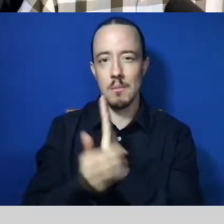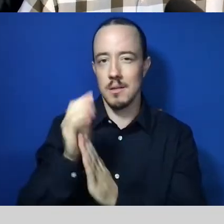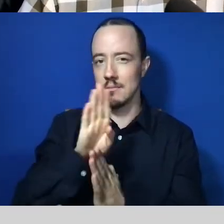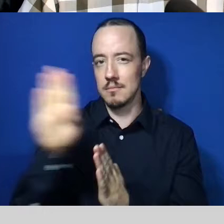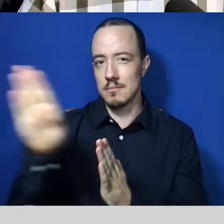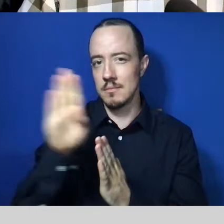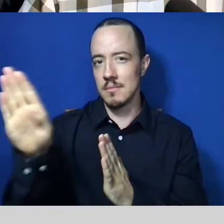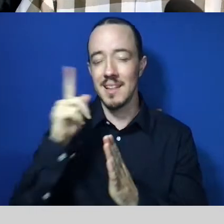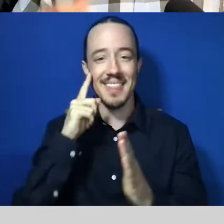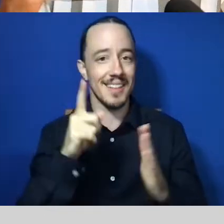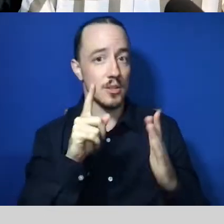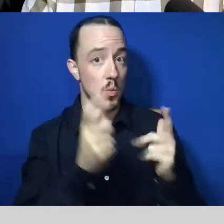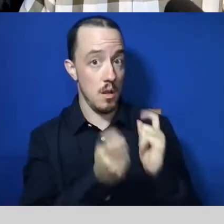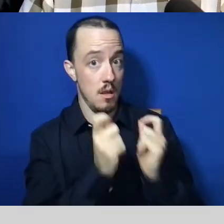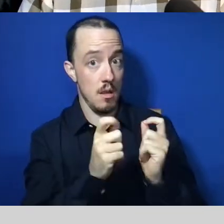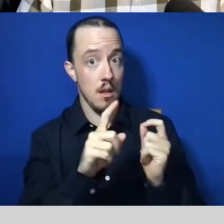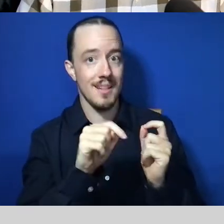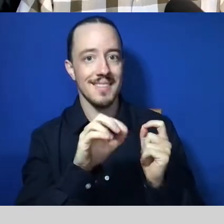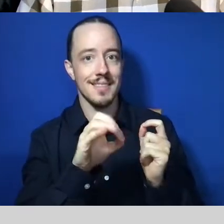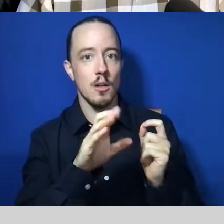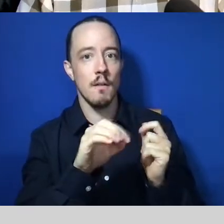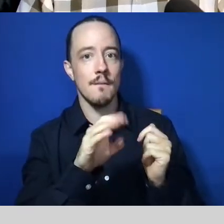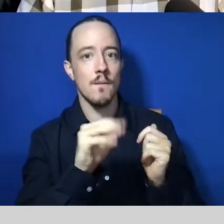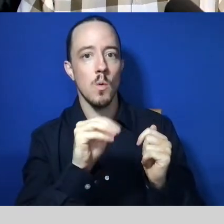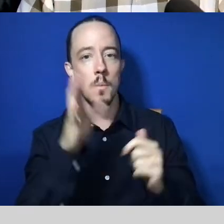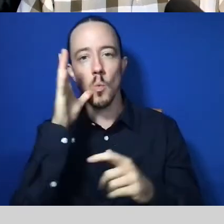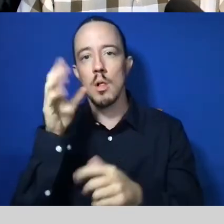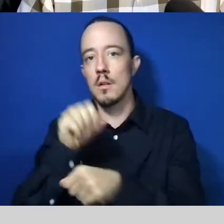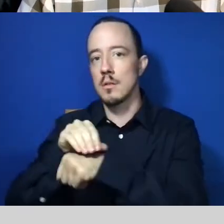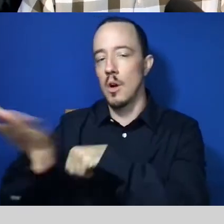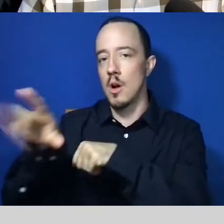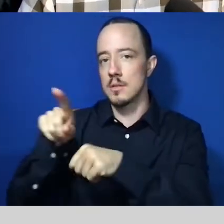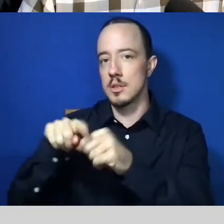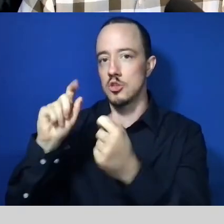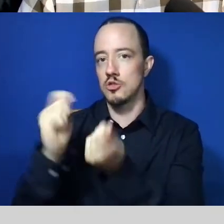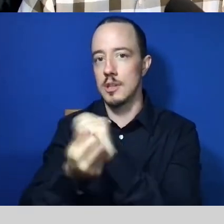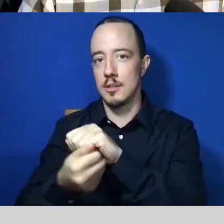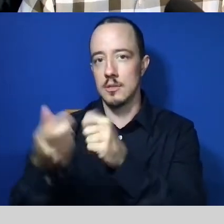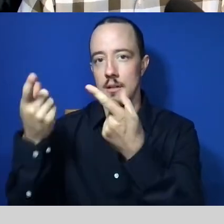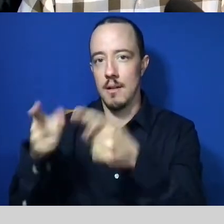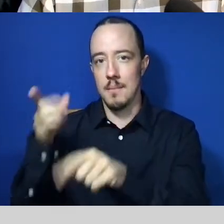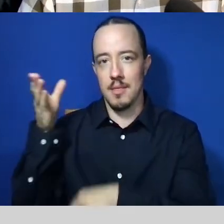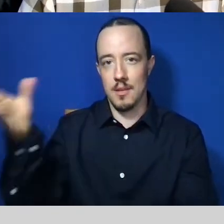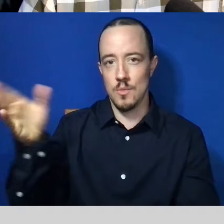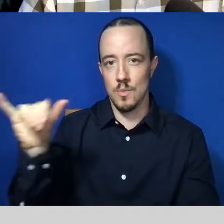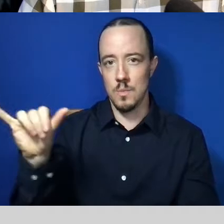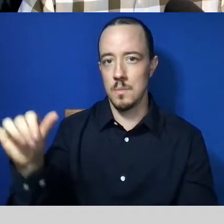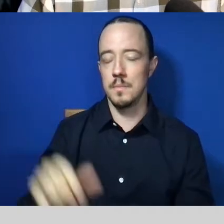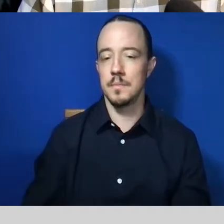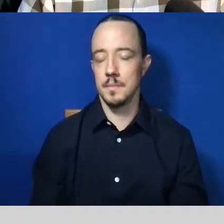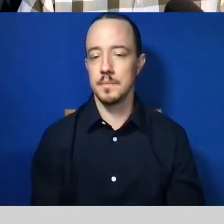that you're using in production to deploy the application. So the key pieces here in the developer experience